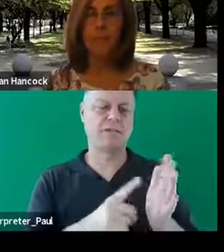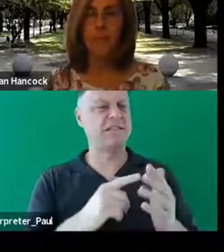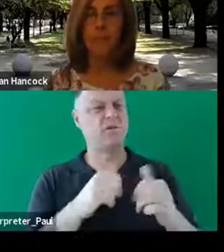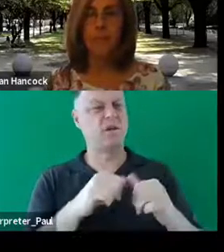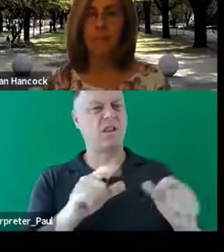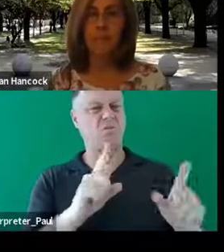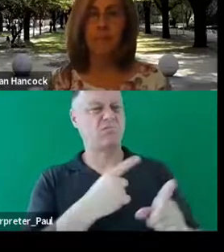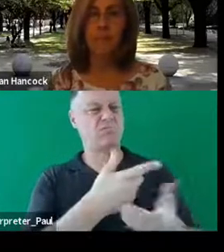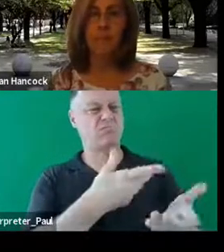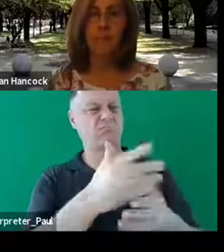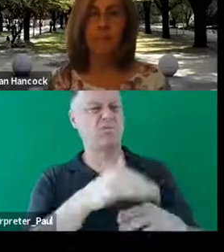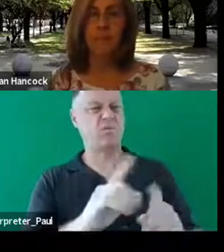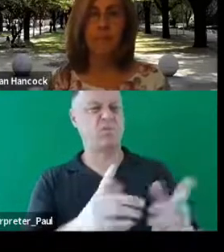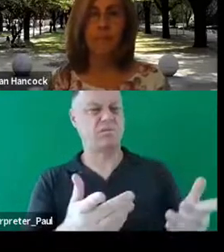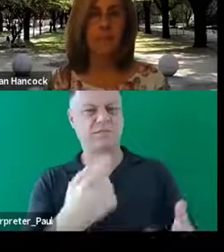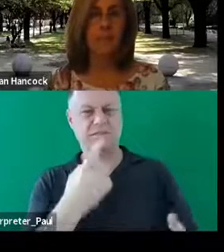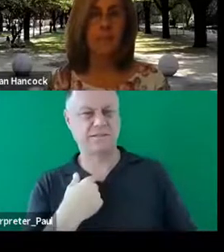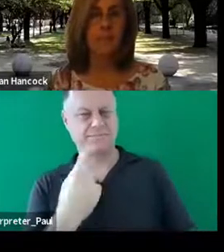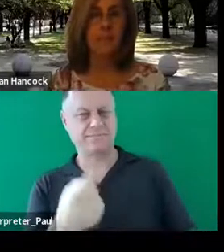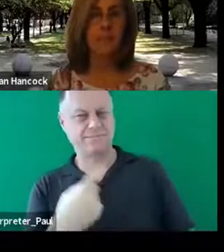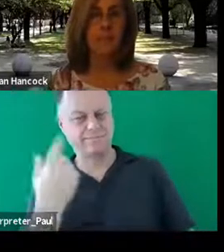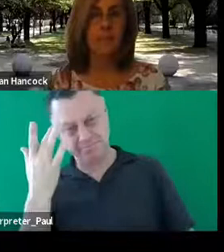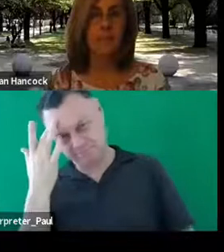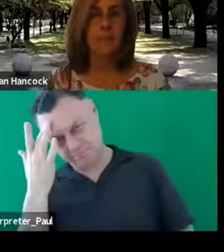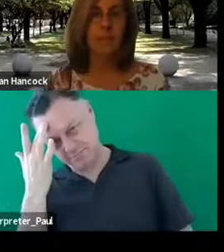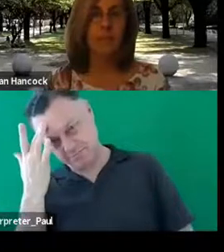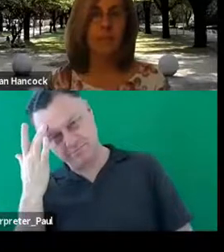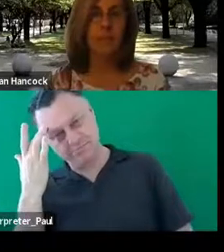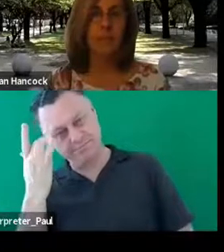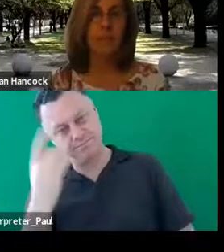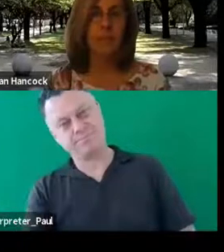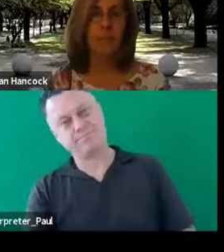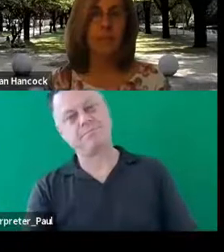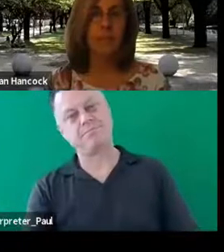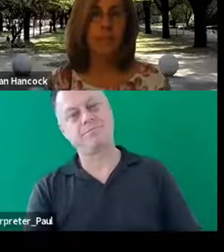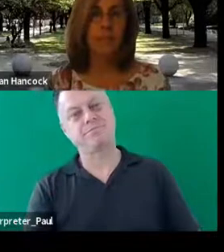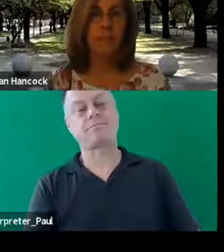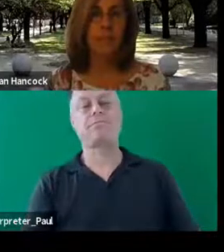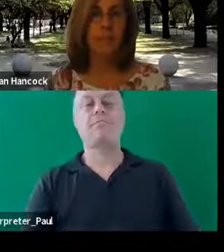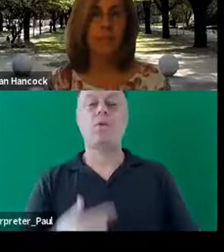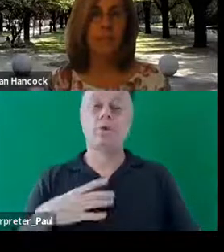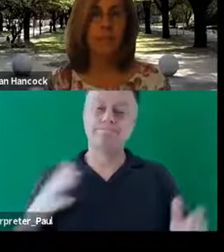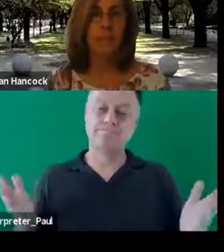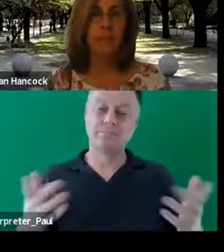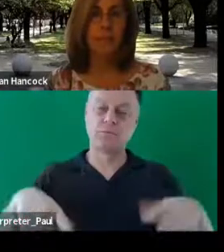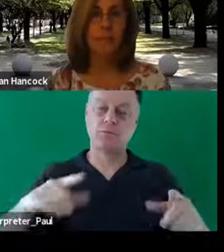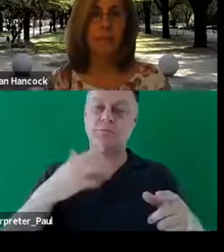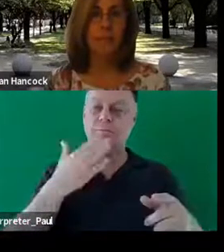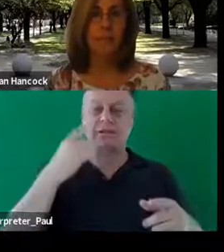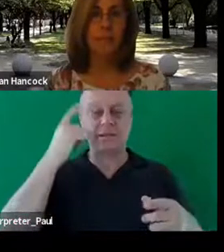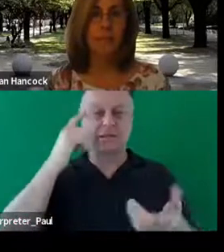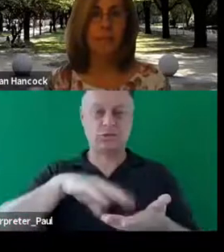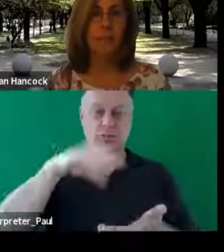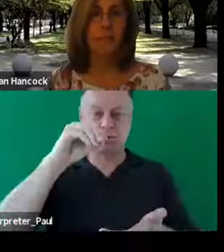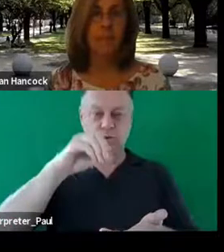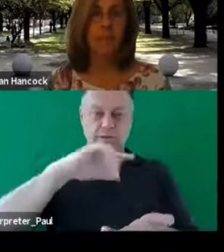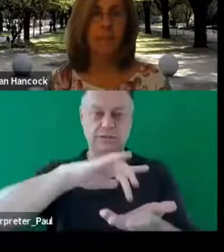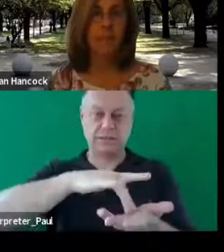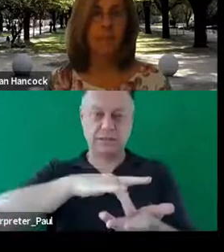Well, we recommend a strength-based student-centred approach where mentees and mentors